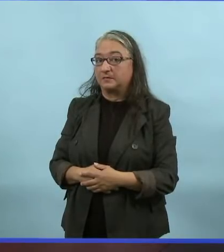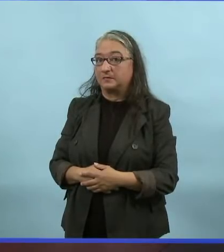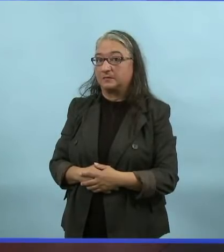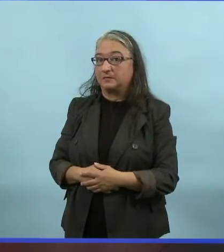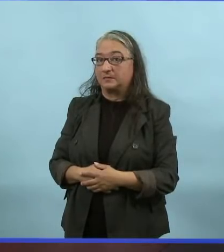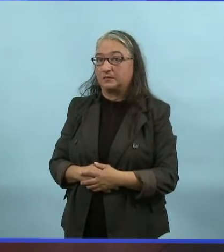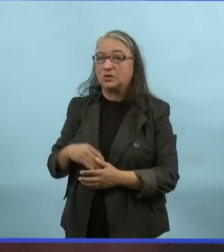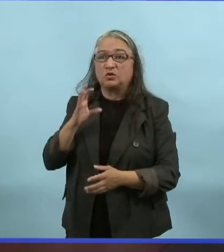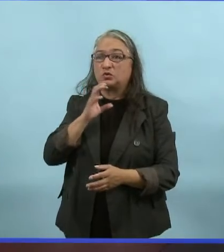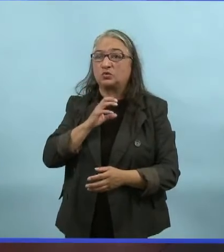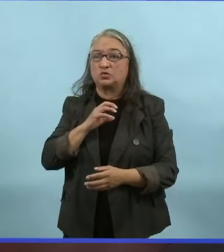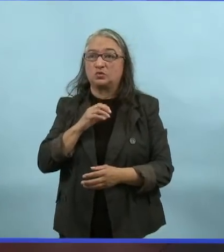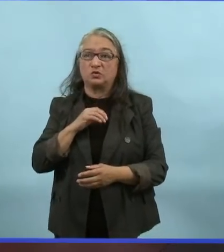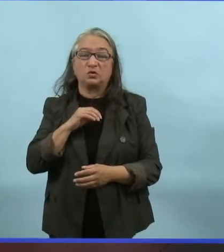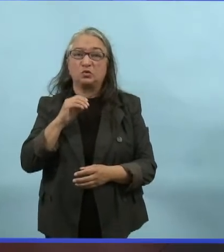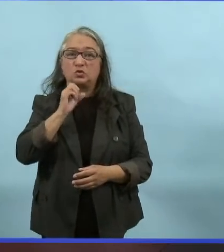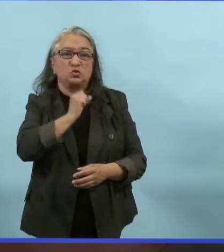you're cutting out i didn't catch any of that second question